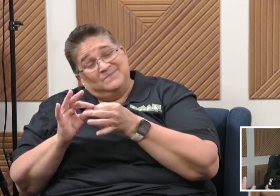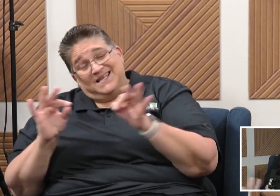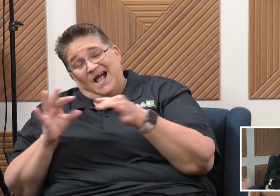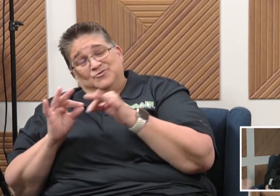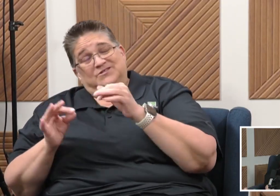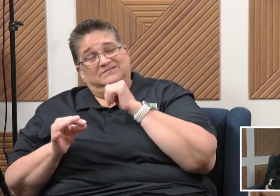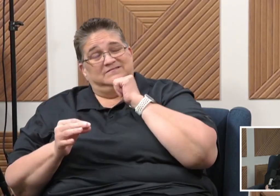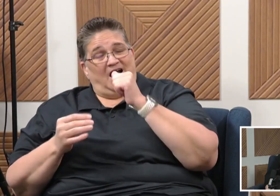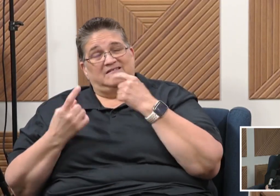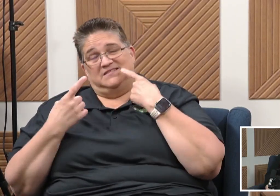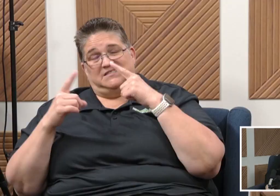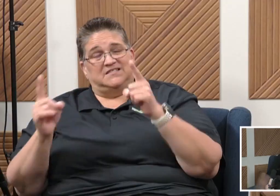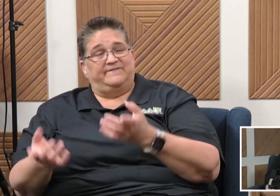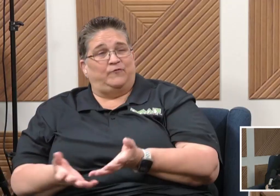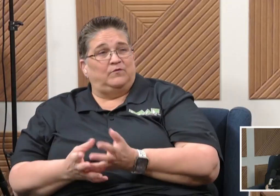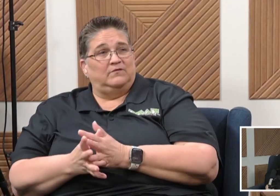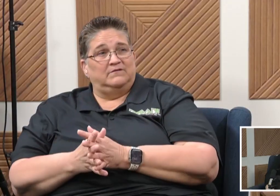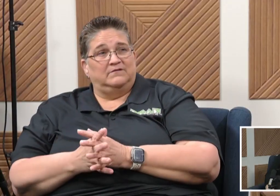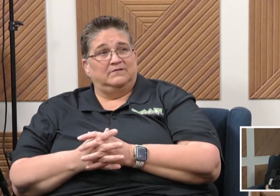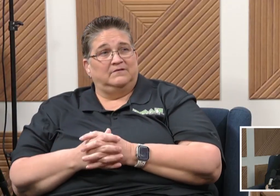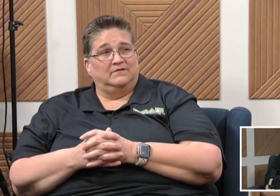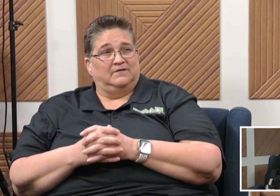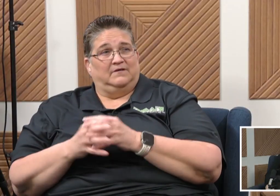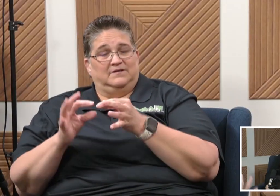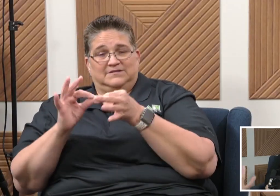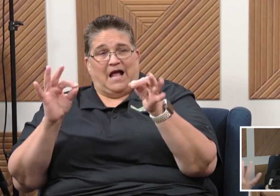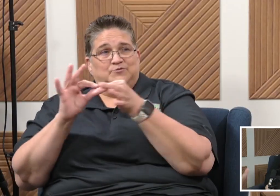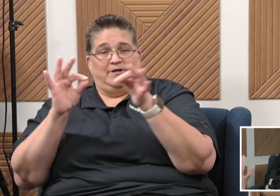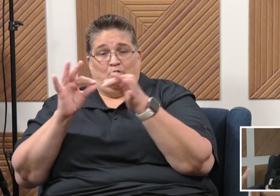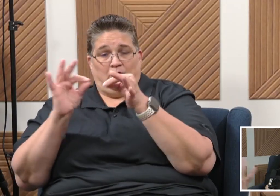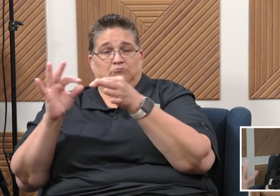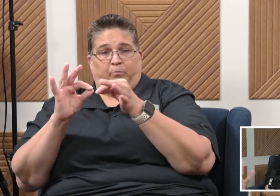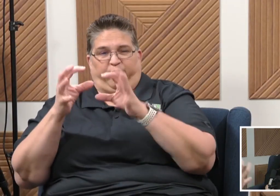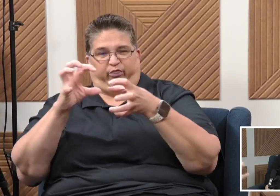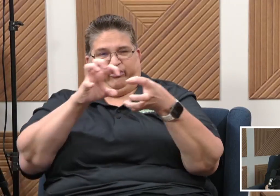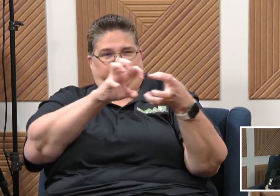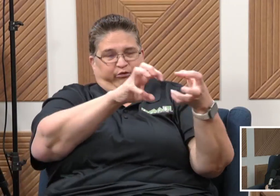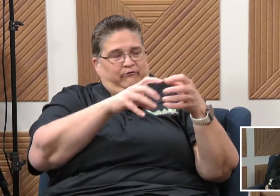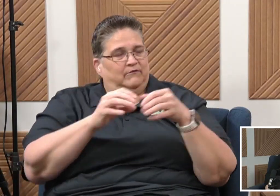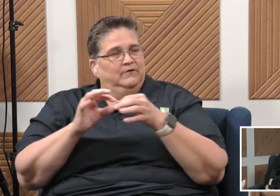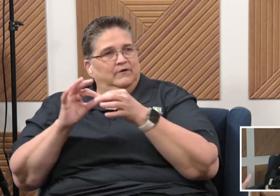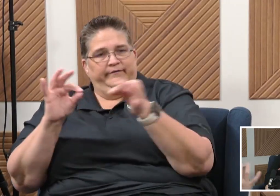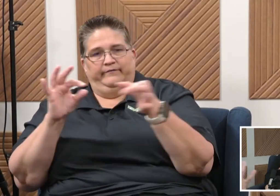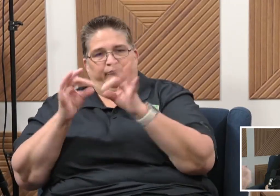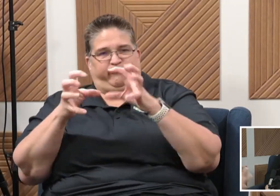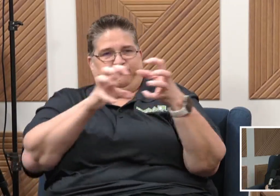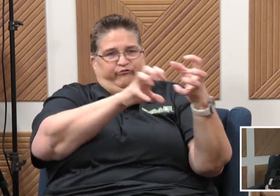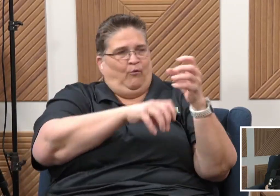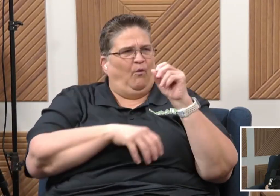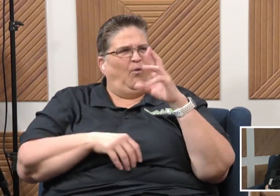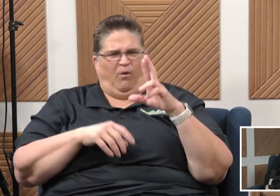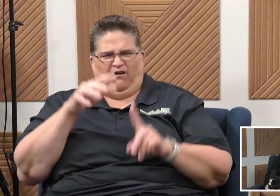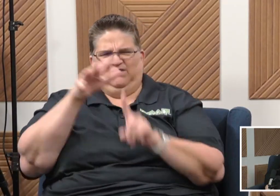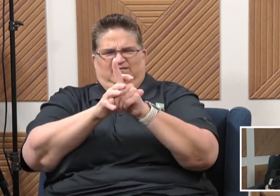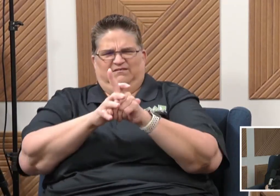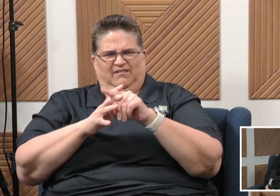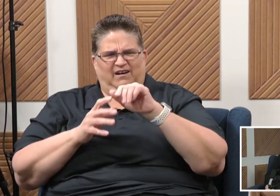Sometimes the captioning is just not effective. Sometimes the captioning is just completely distorted, and it's not even accurate anymore.